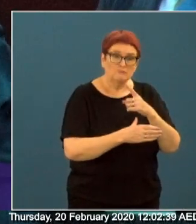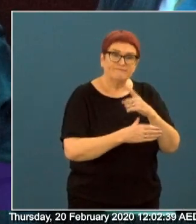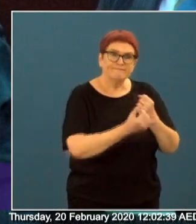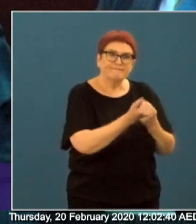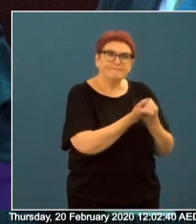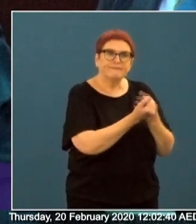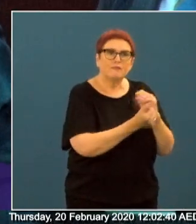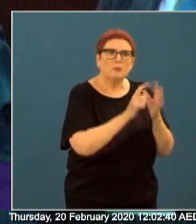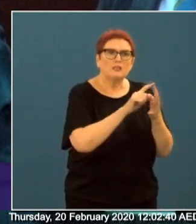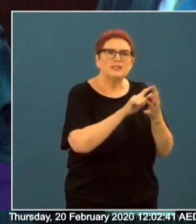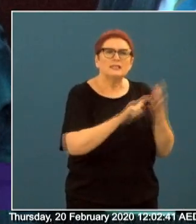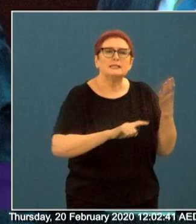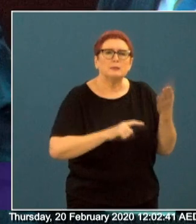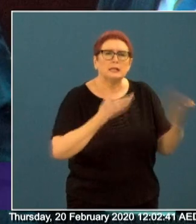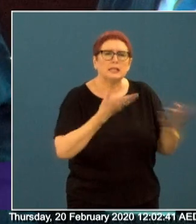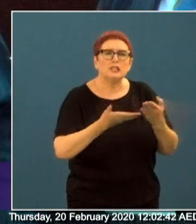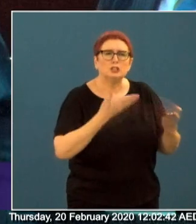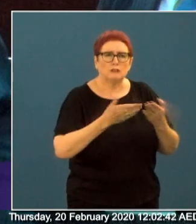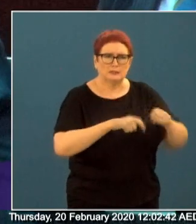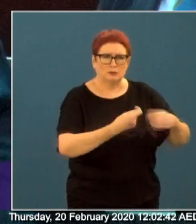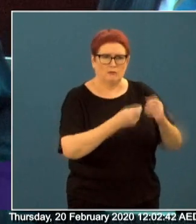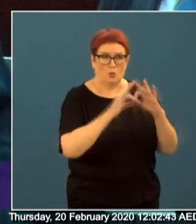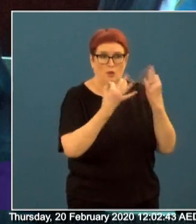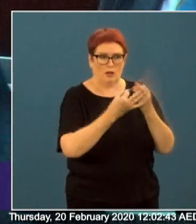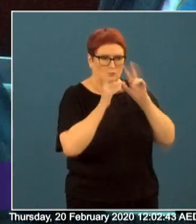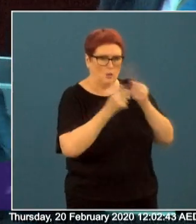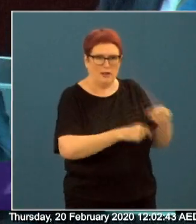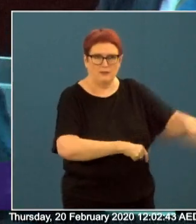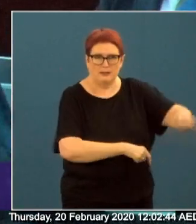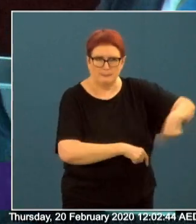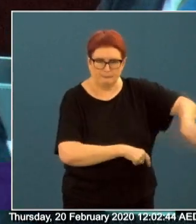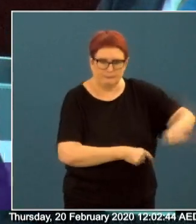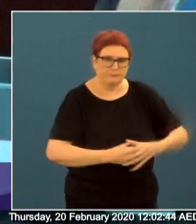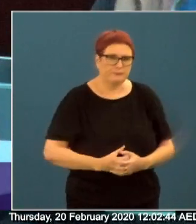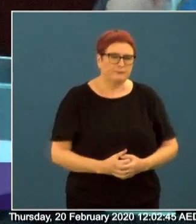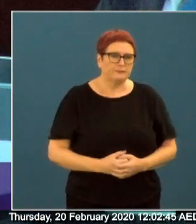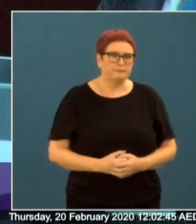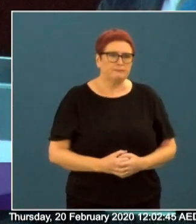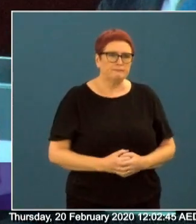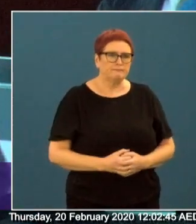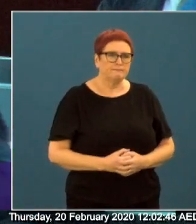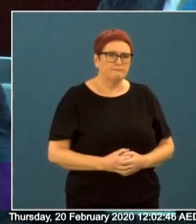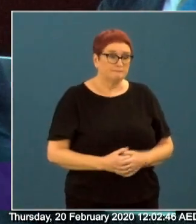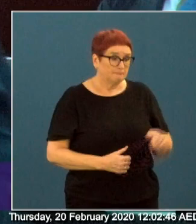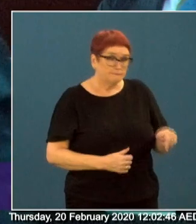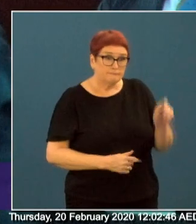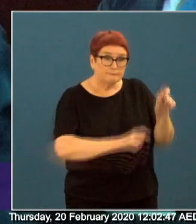So these are disability service users. And the persons who were in the care of the relevant services